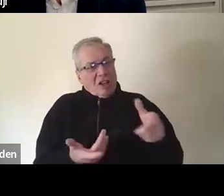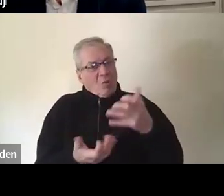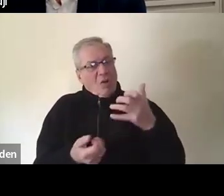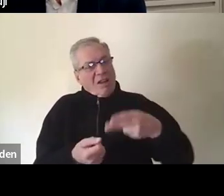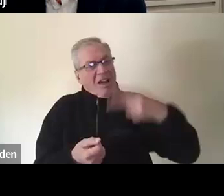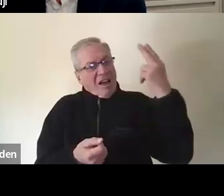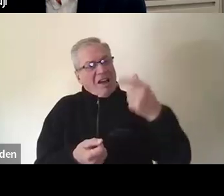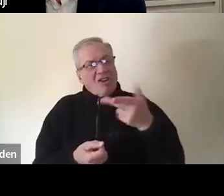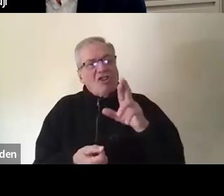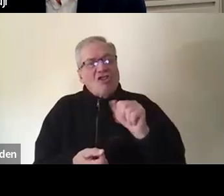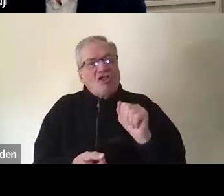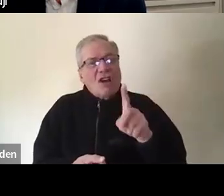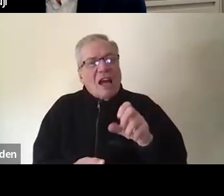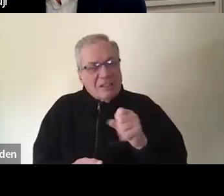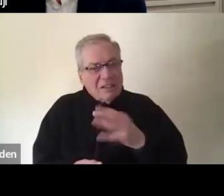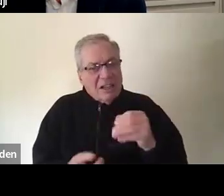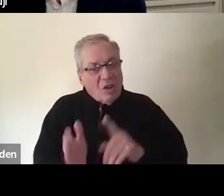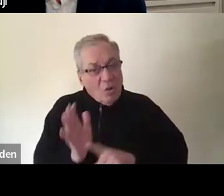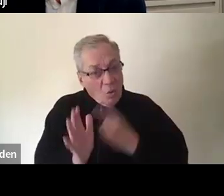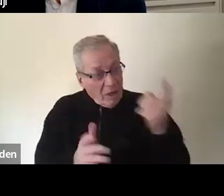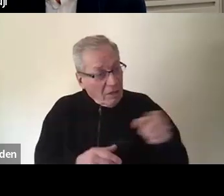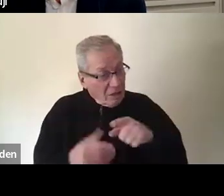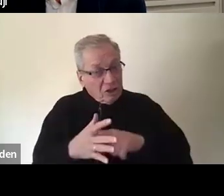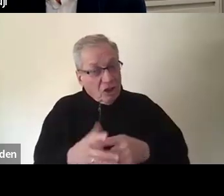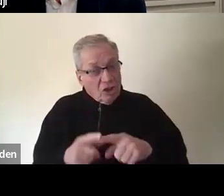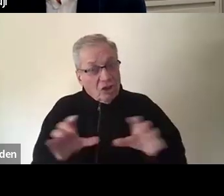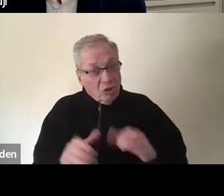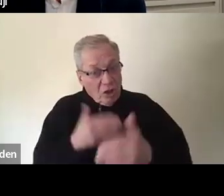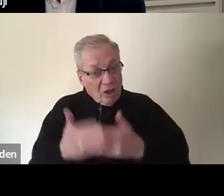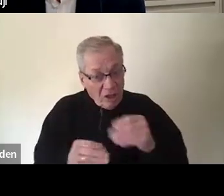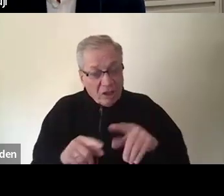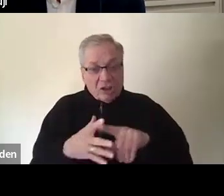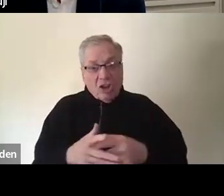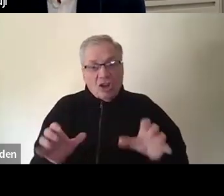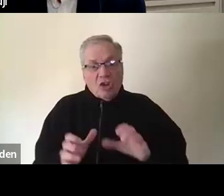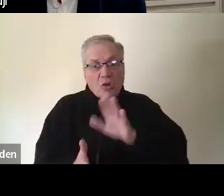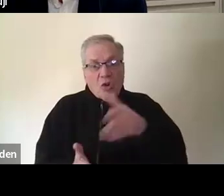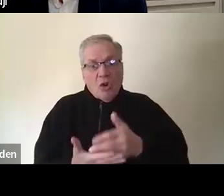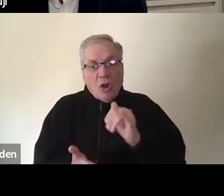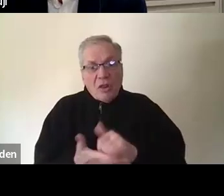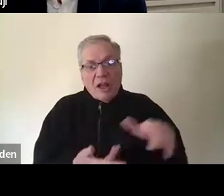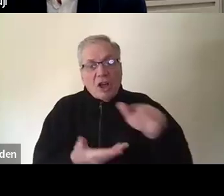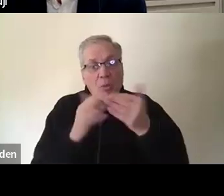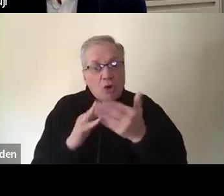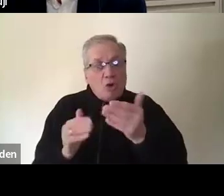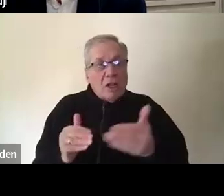So they go and once we start doing all of these community things together, we do things as a